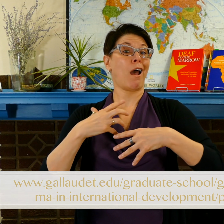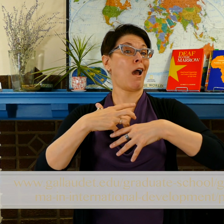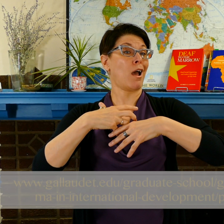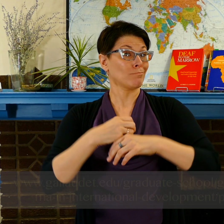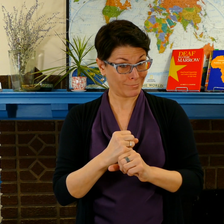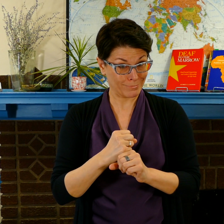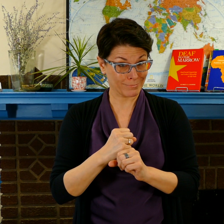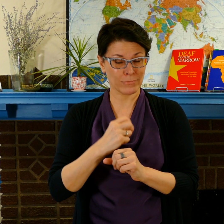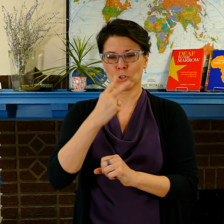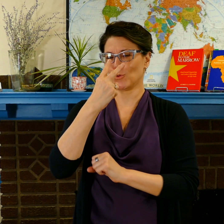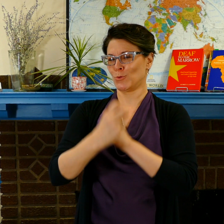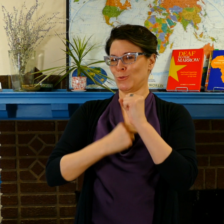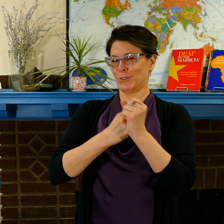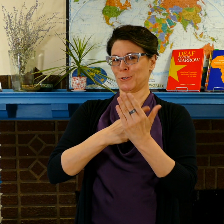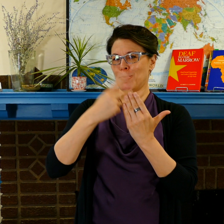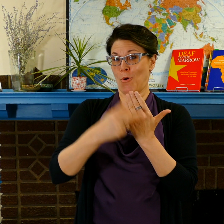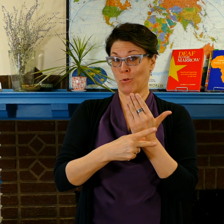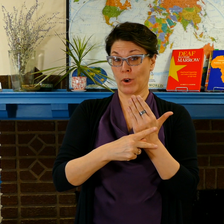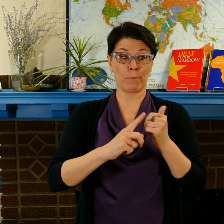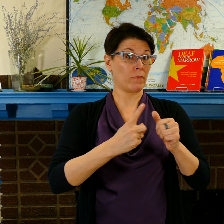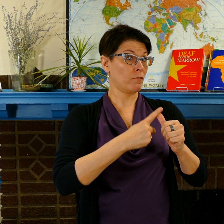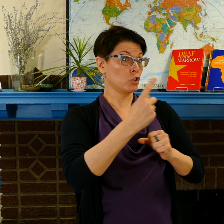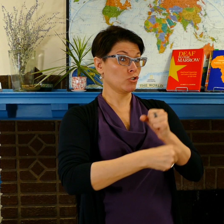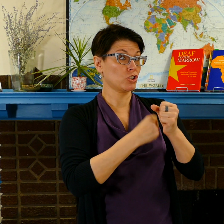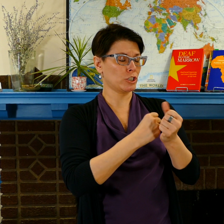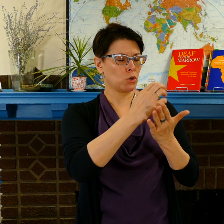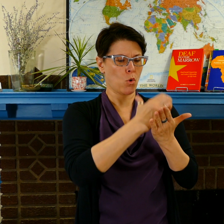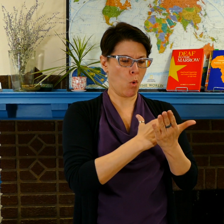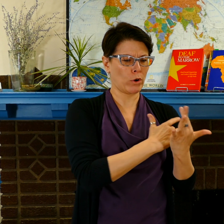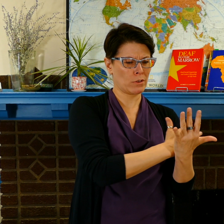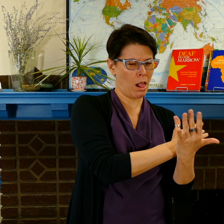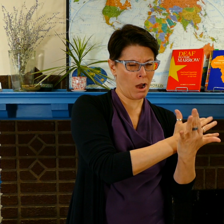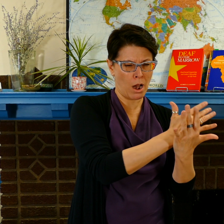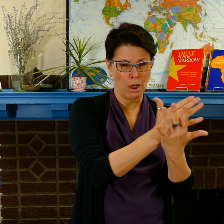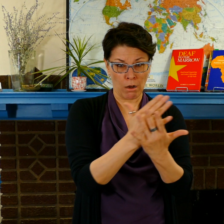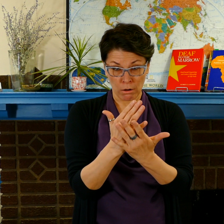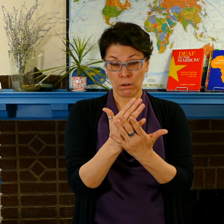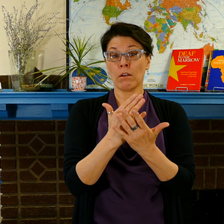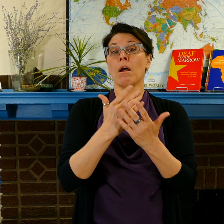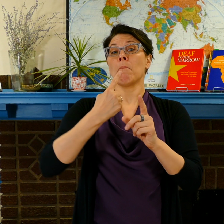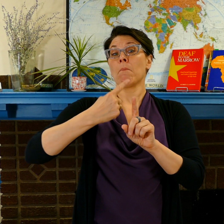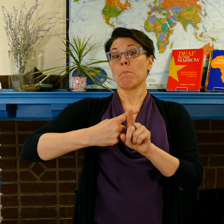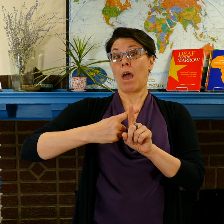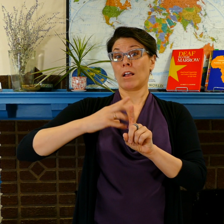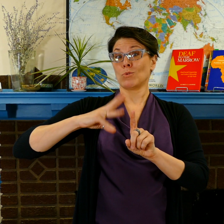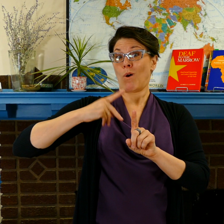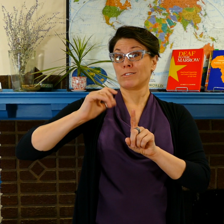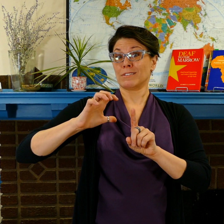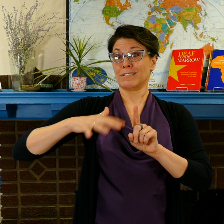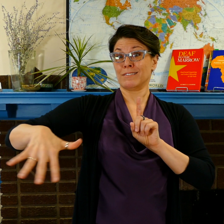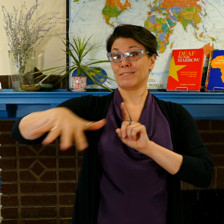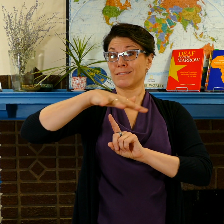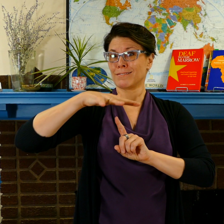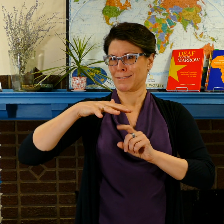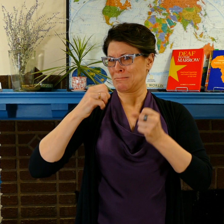Briefly, we offer a two-year program. The first year of the program centers on core courses and interaction with international